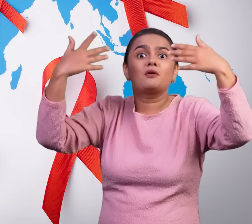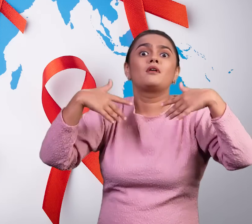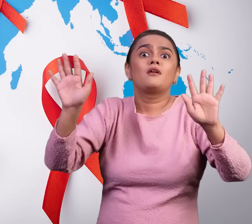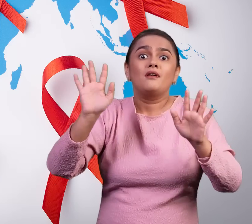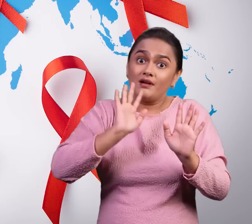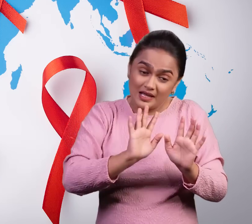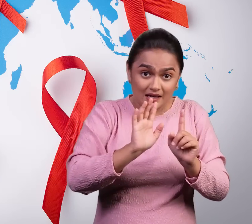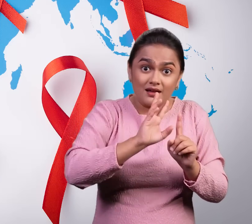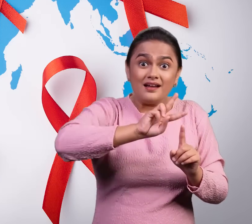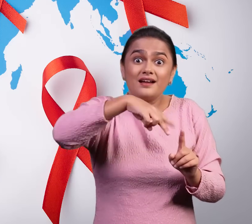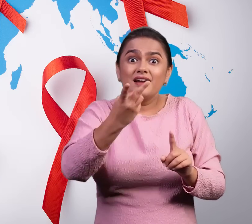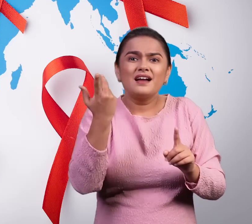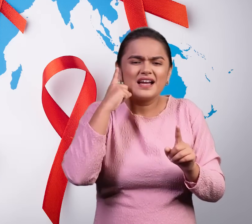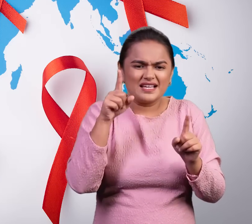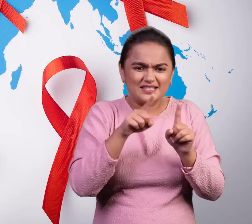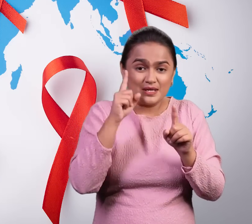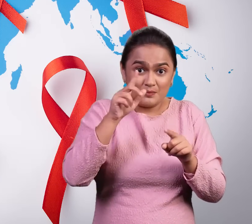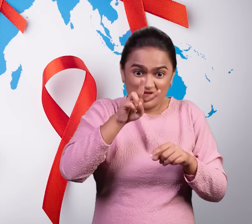Apart from this, there is a window period,